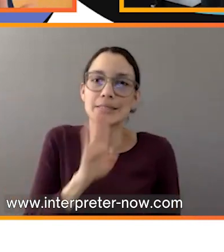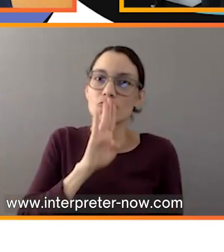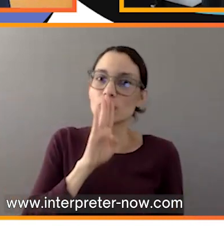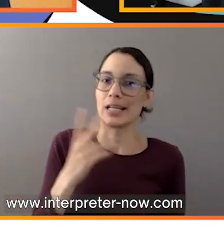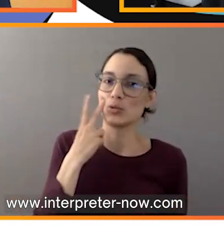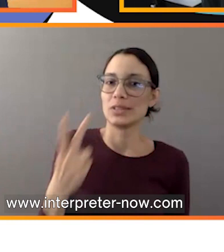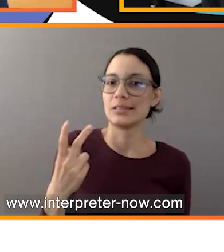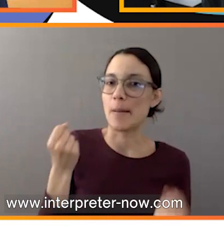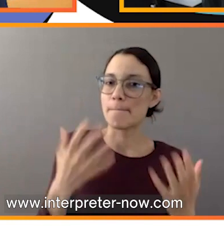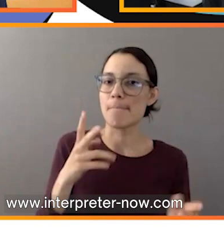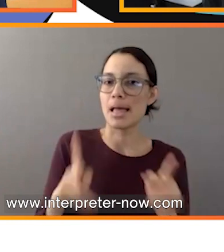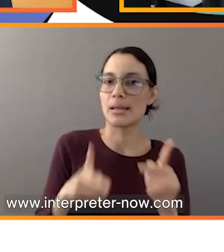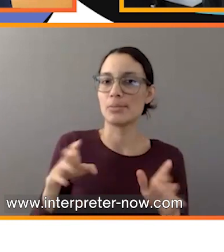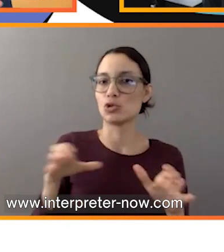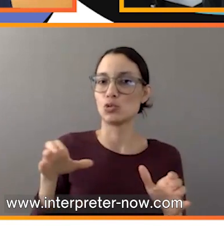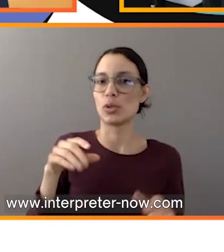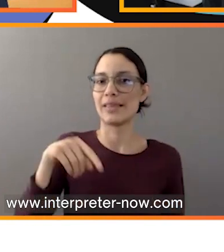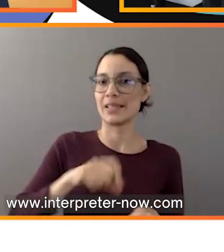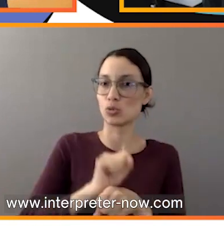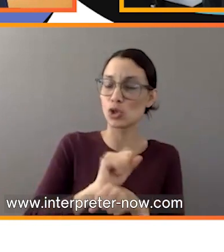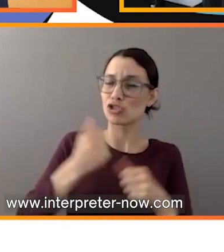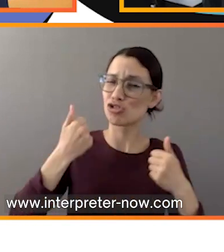consistency in order to move change forward.